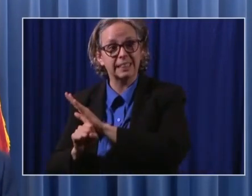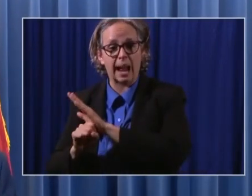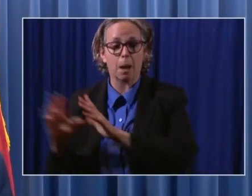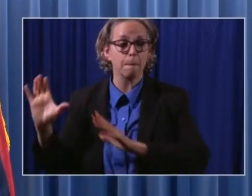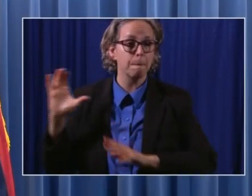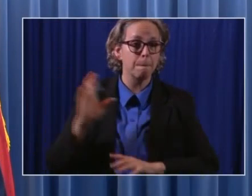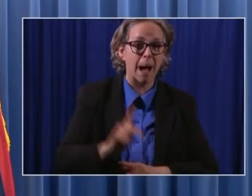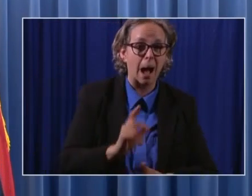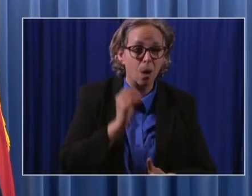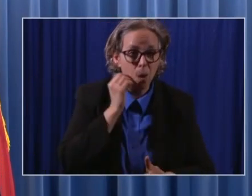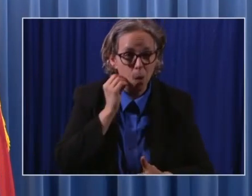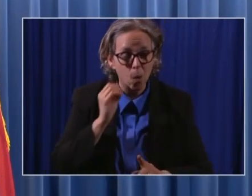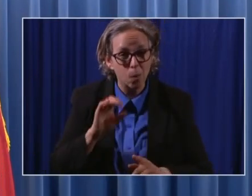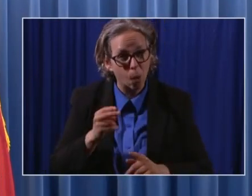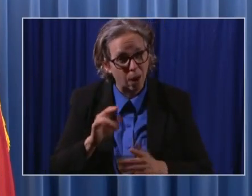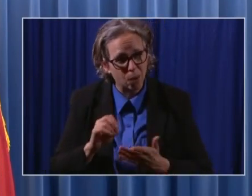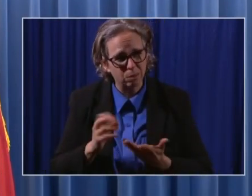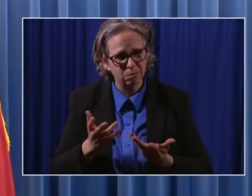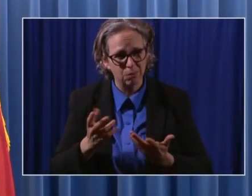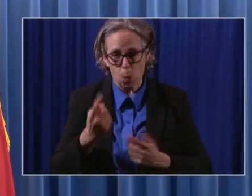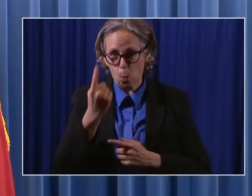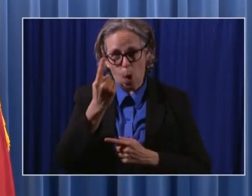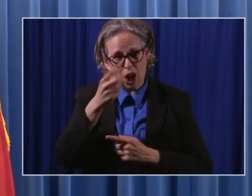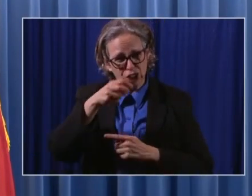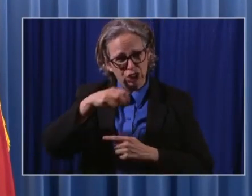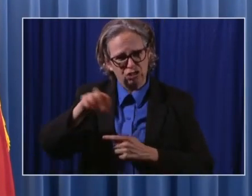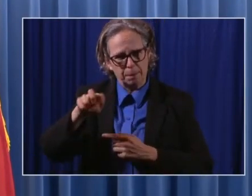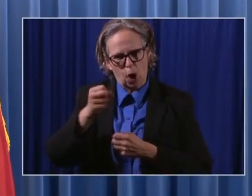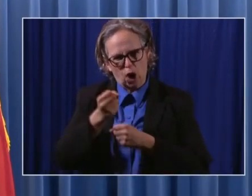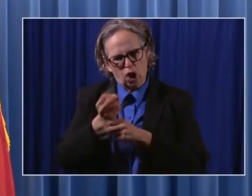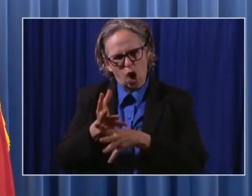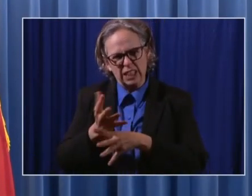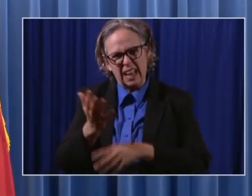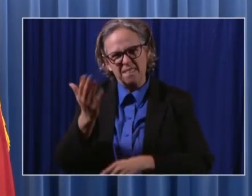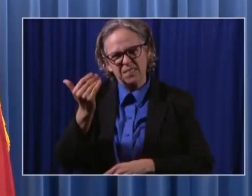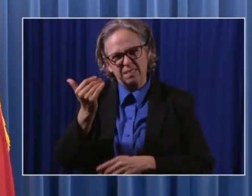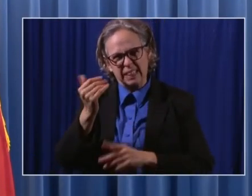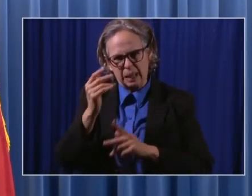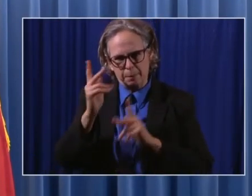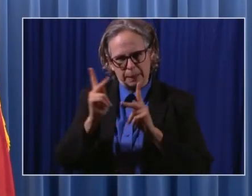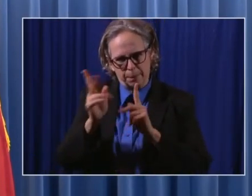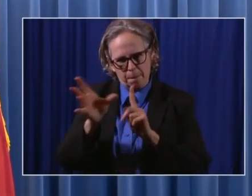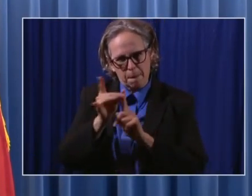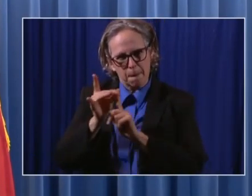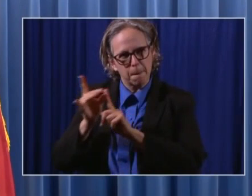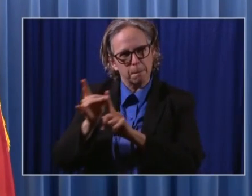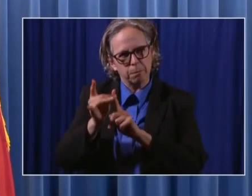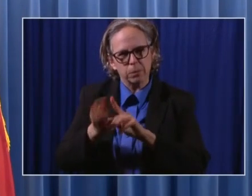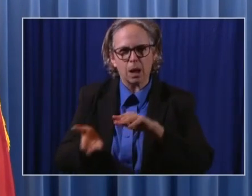IN ALLEN COUNTY, FAMILY AND FRIENDS ARE TAKING GROUP TRIPS TO HOTSPOTS IN OTHER STATES THAT HAVE INCREASED THE SPREAD.